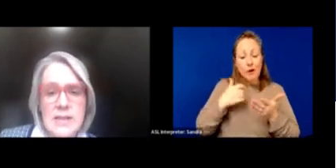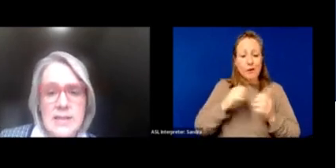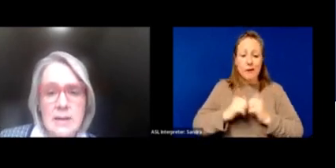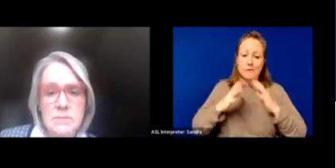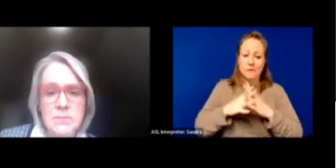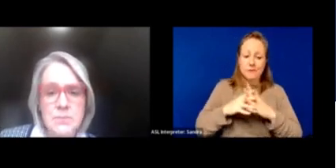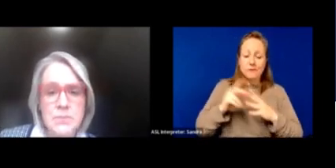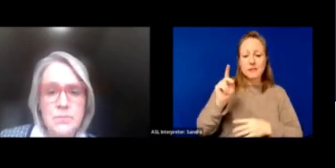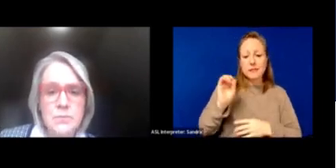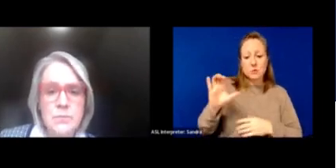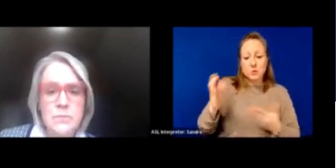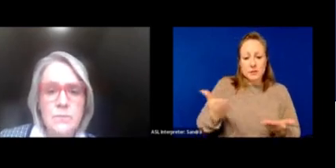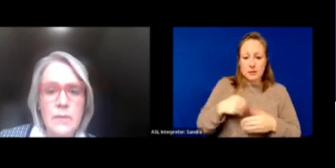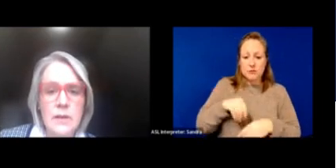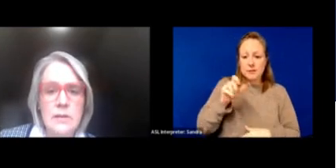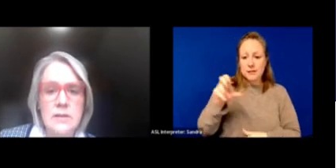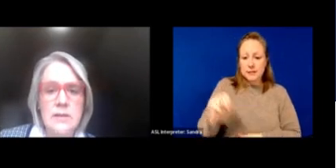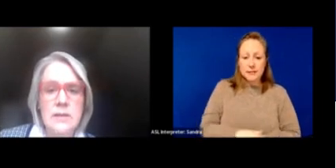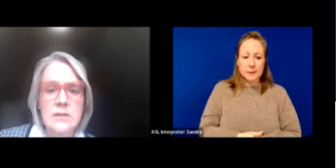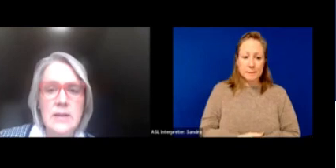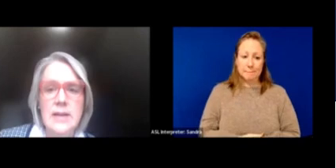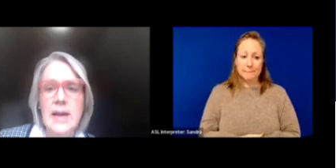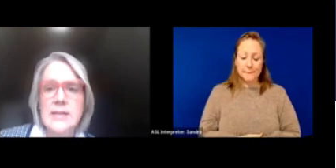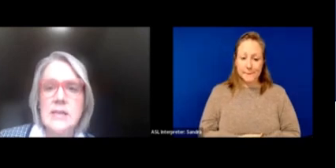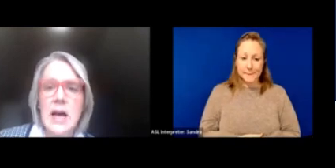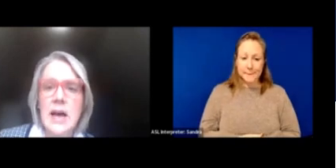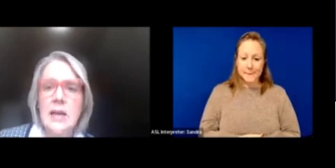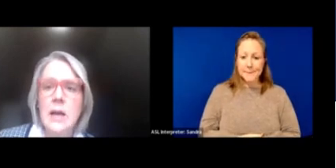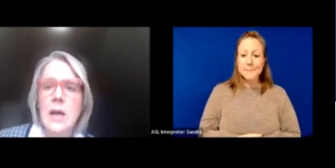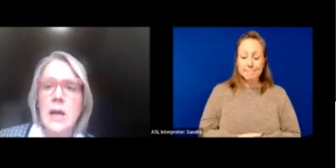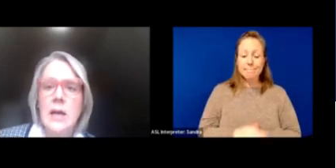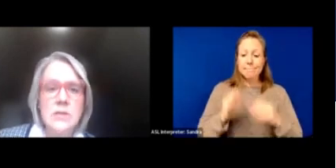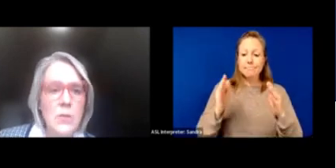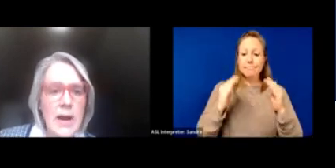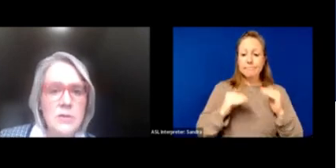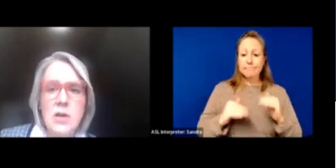Tennessee. Next slide is around